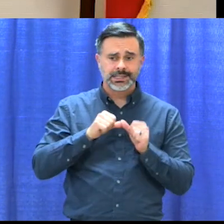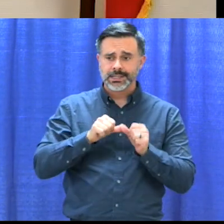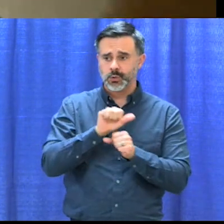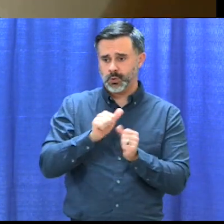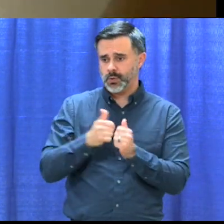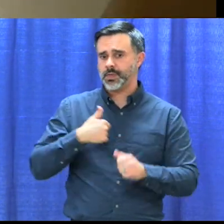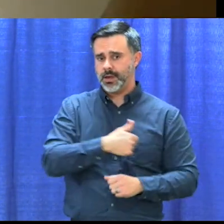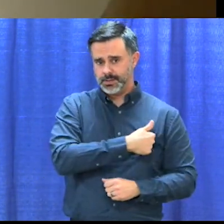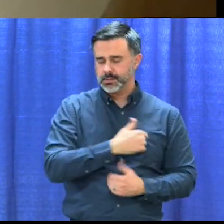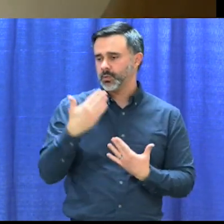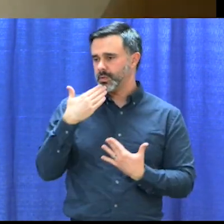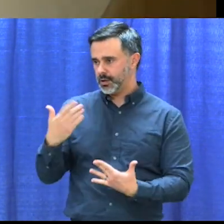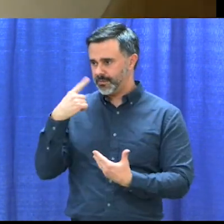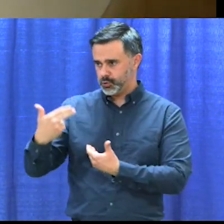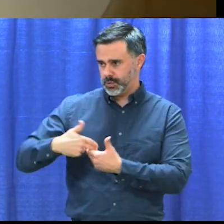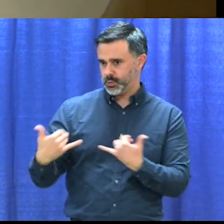[Lampkin speaking] Thank you very much. [Thurmond speaking] Thank you superintendent.